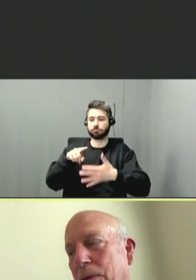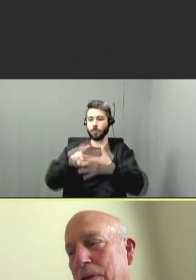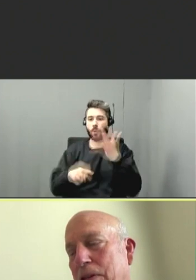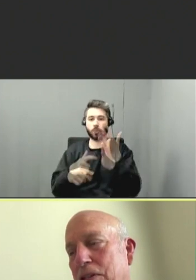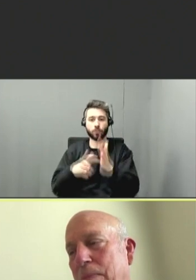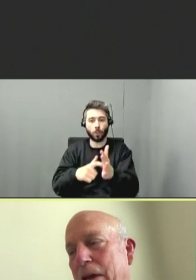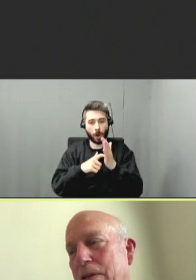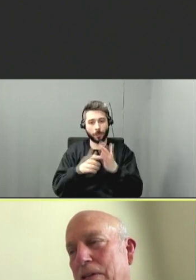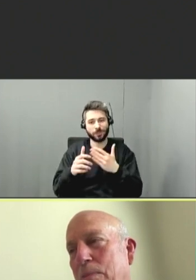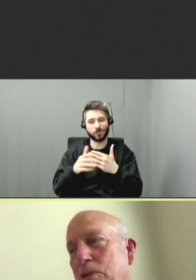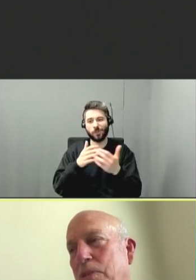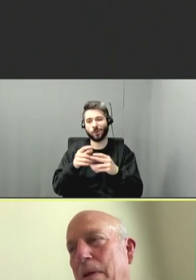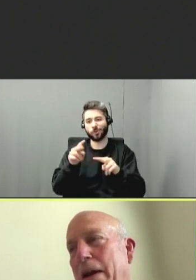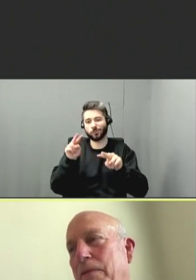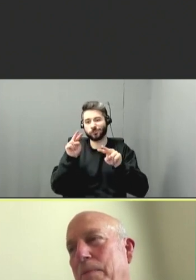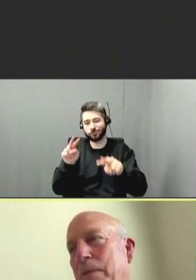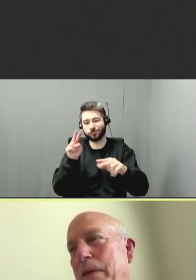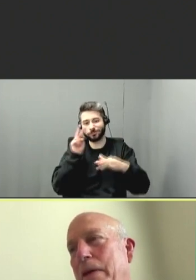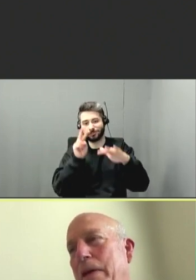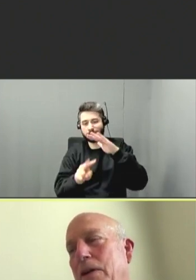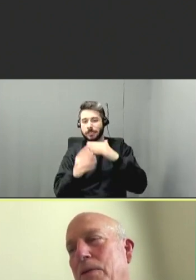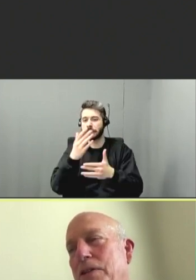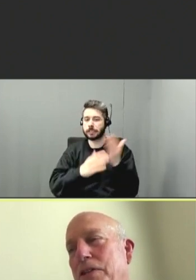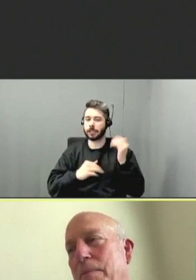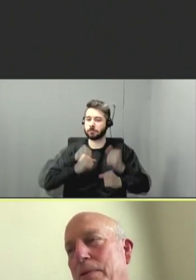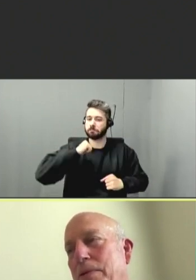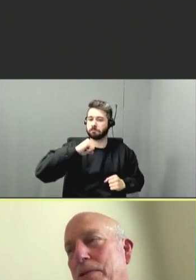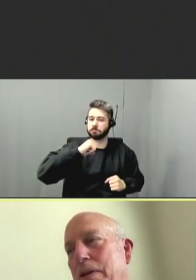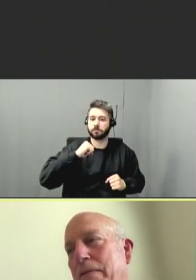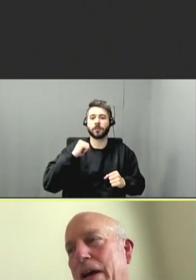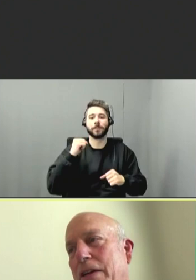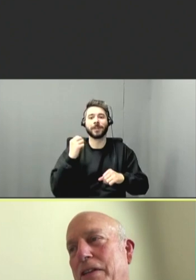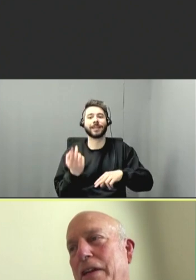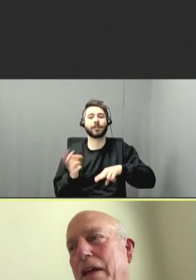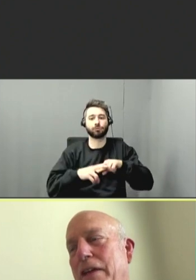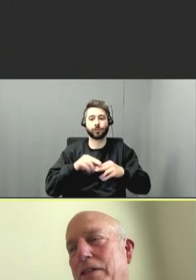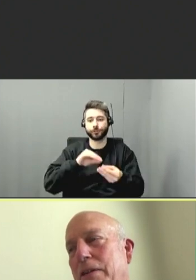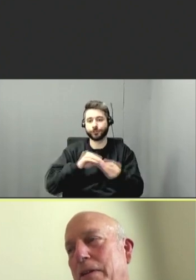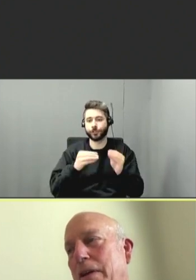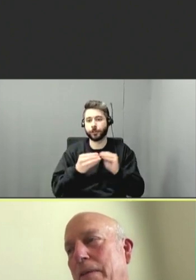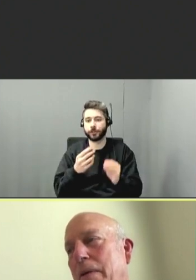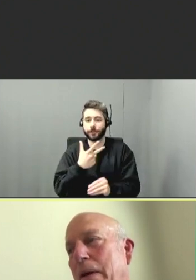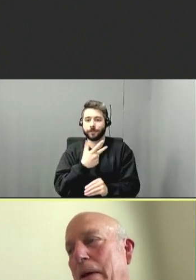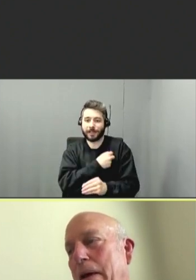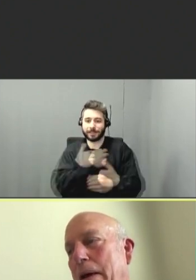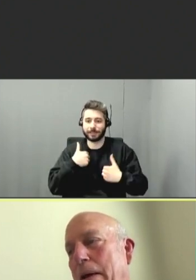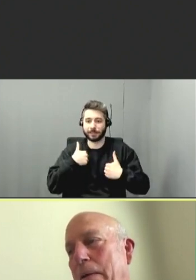although anticipate some pushback from the increased numbers of vaccine hesitant beneficiaries and military.